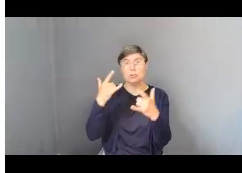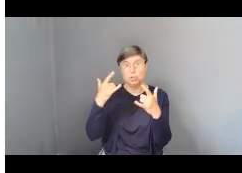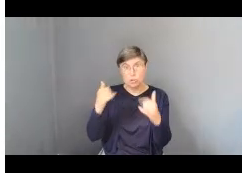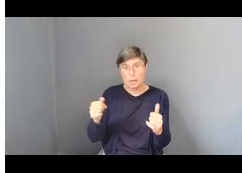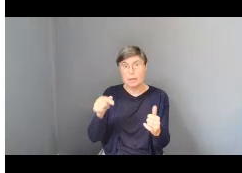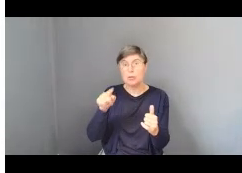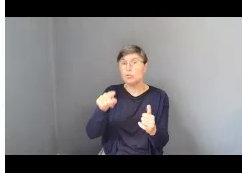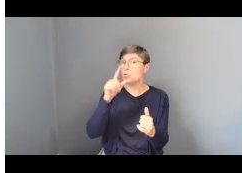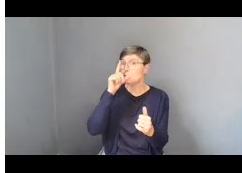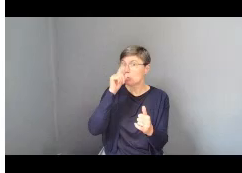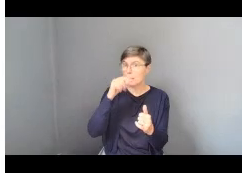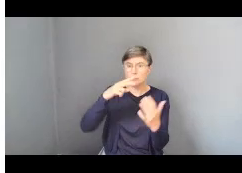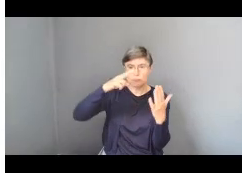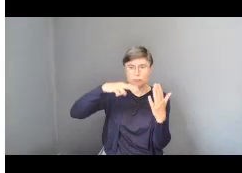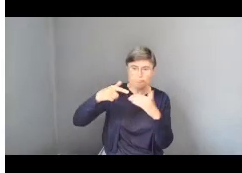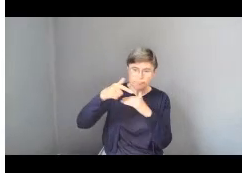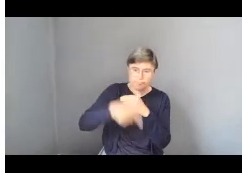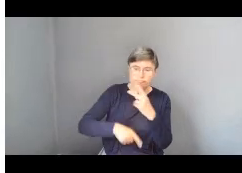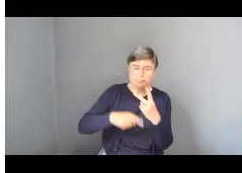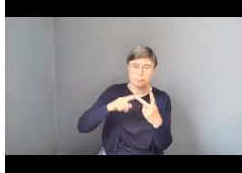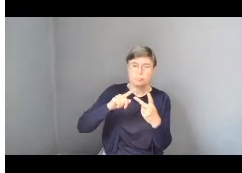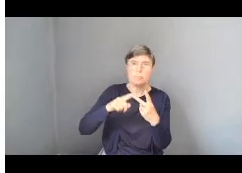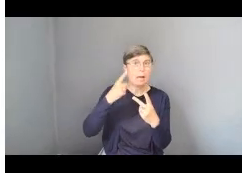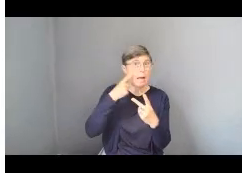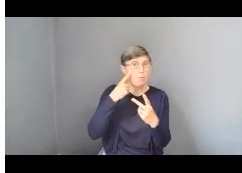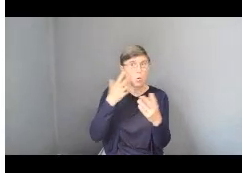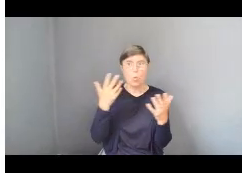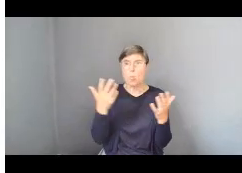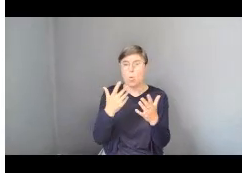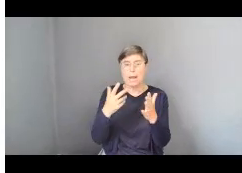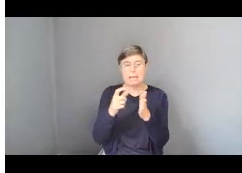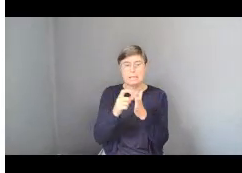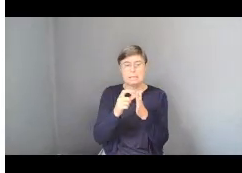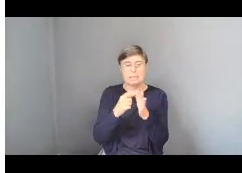the NDIS Quality and Safeguards Commission website.